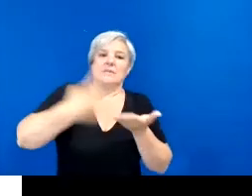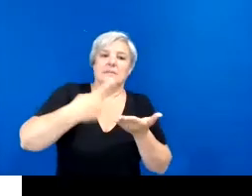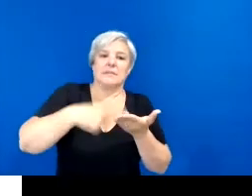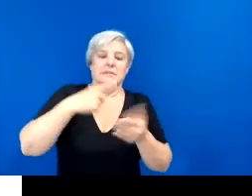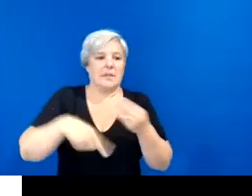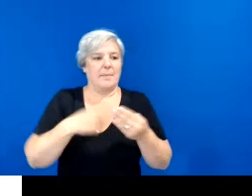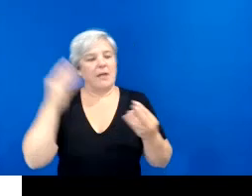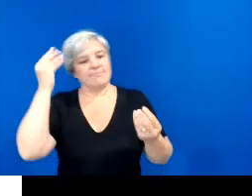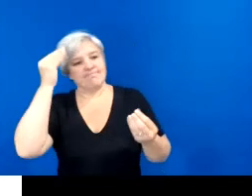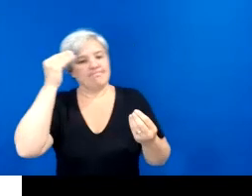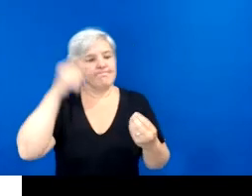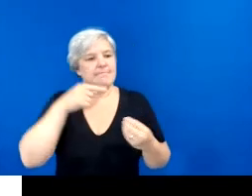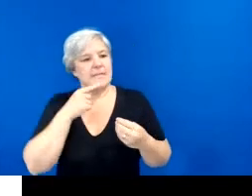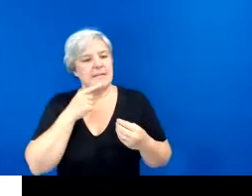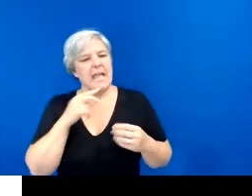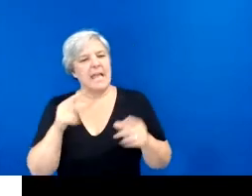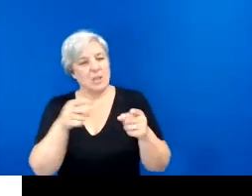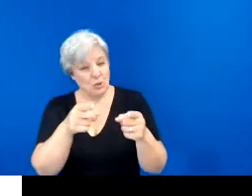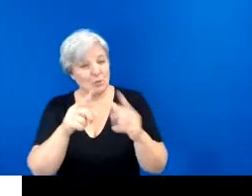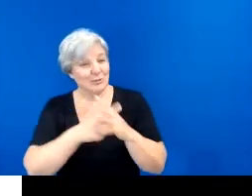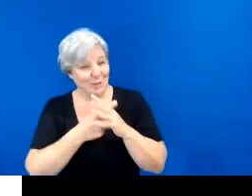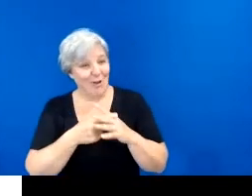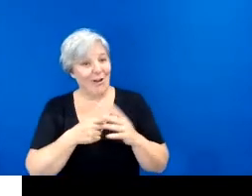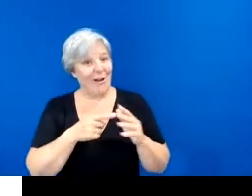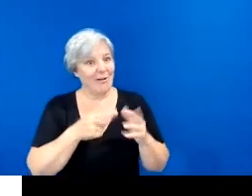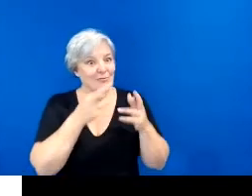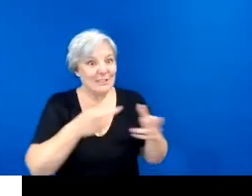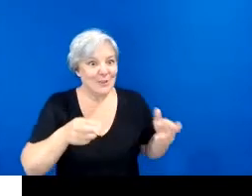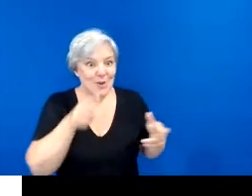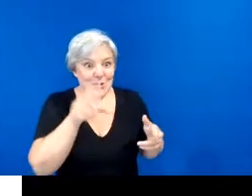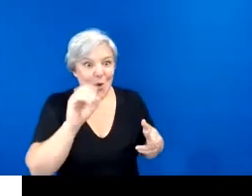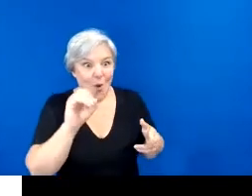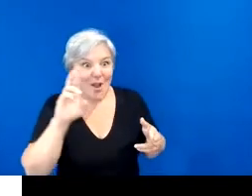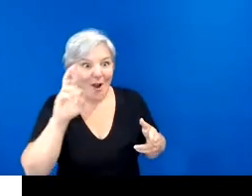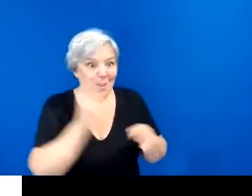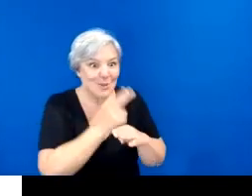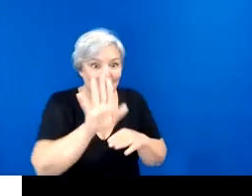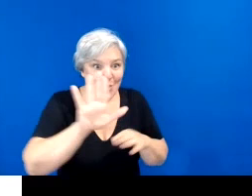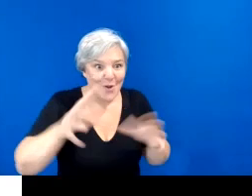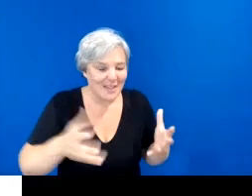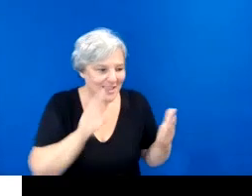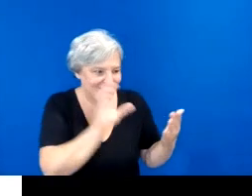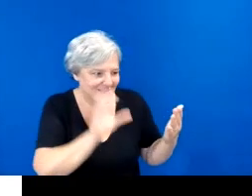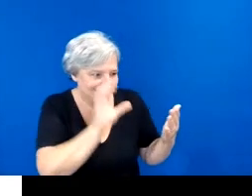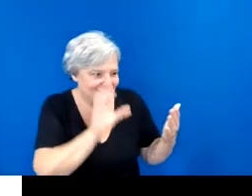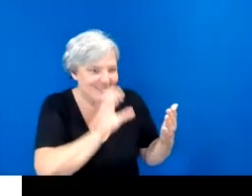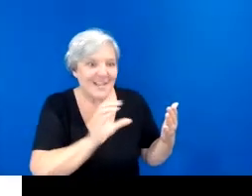and as you start to look for materials for your courses, you're going to realize that